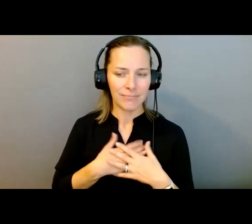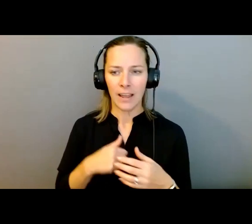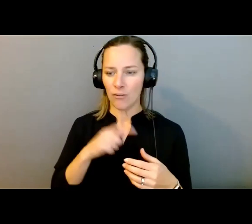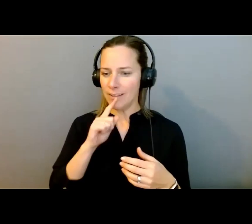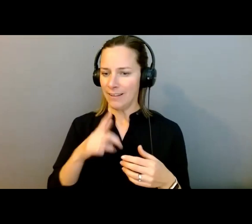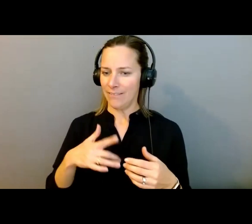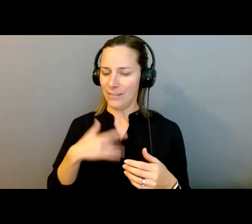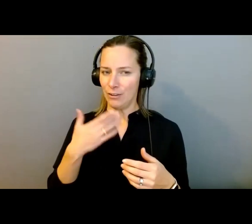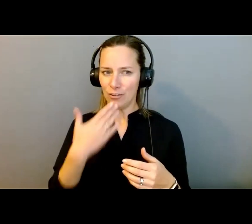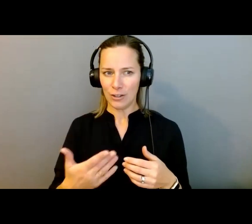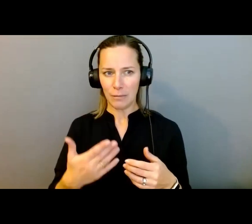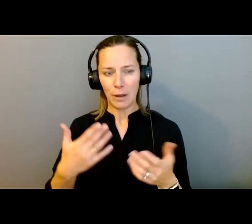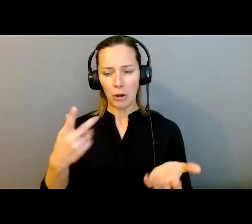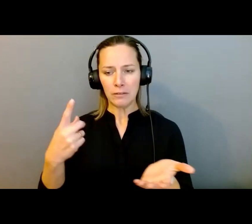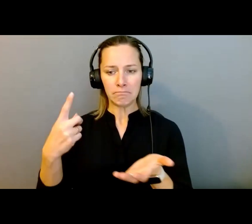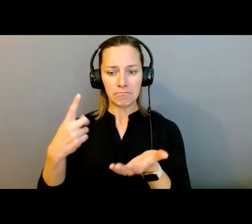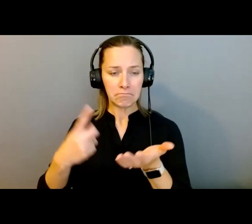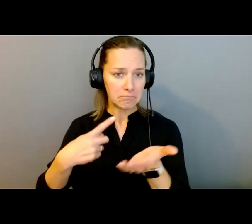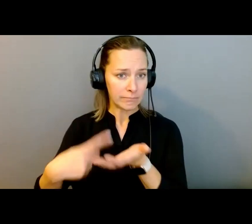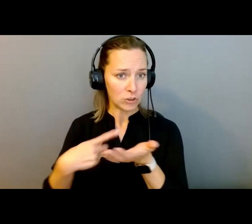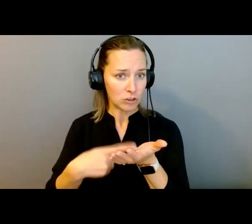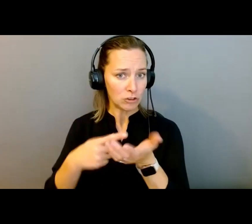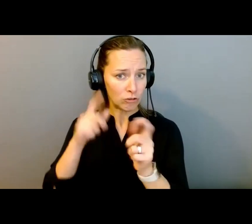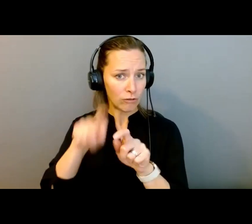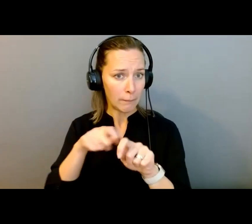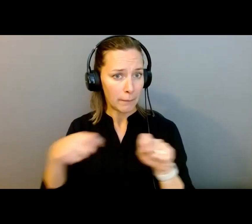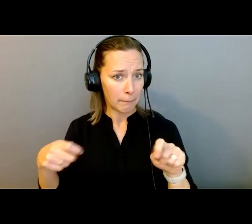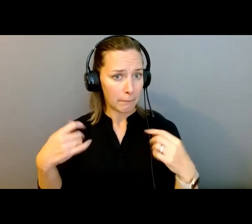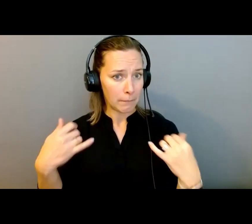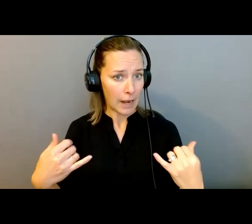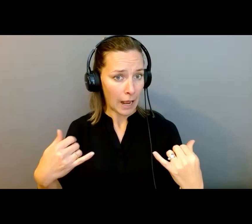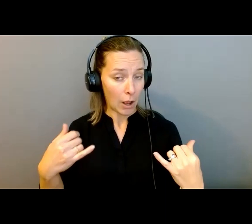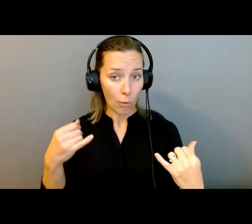wrapping up our discussion here, unless anyone has any final thoughts in pivoting to the Q&A?